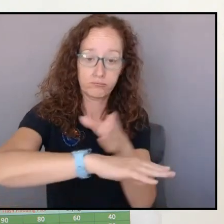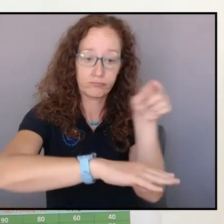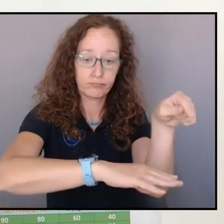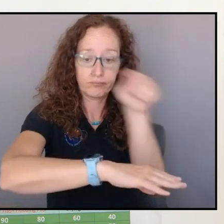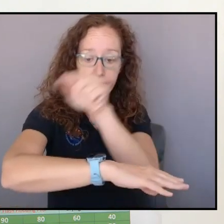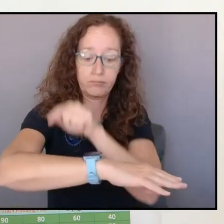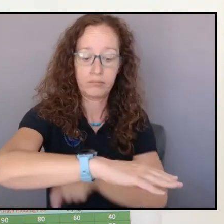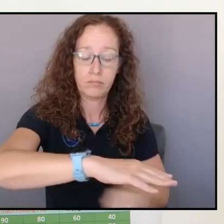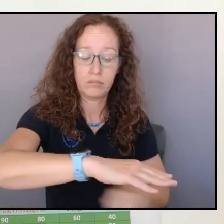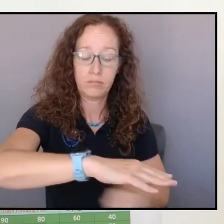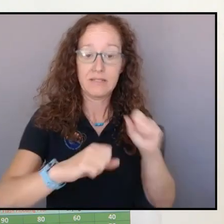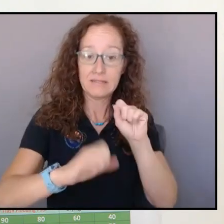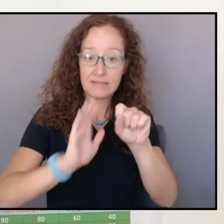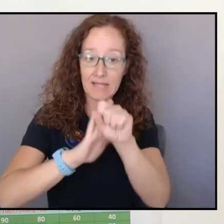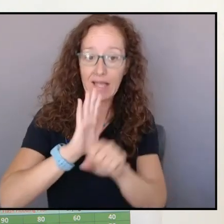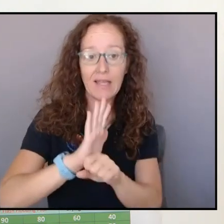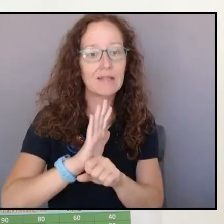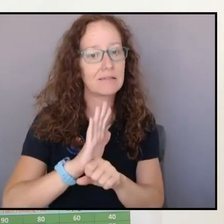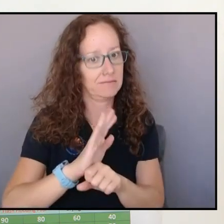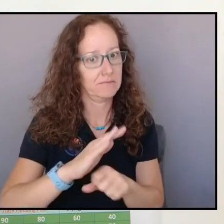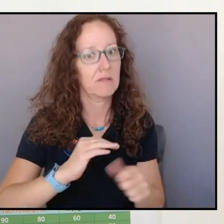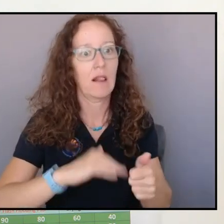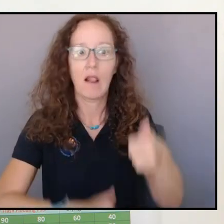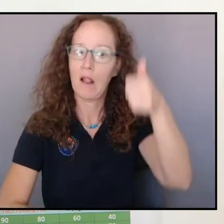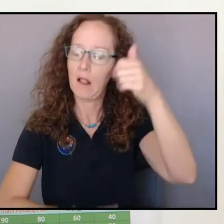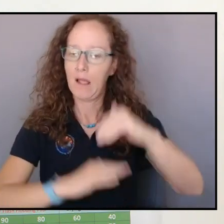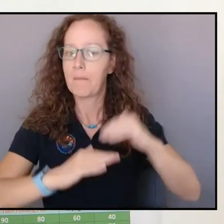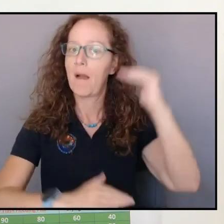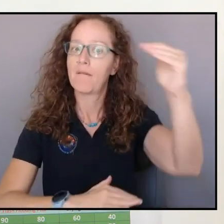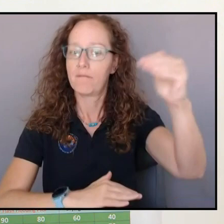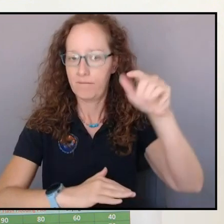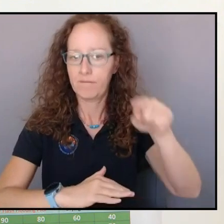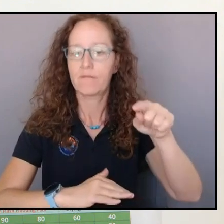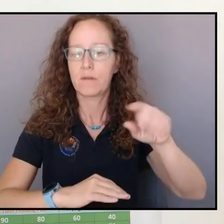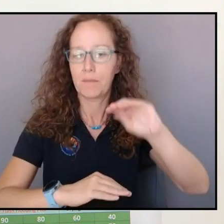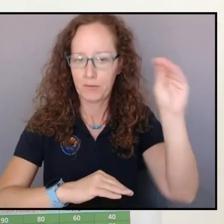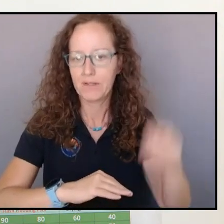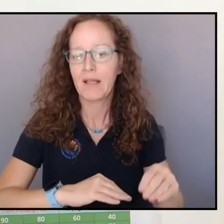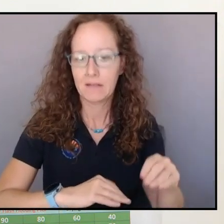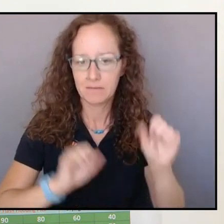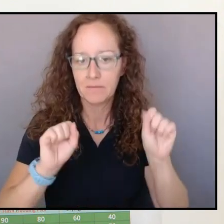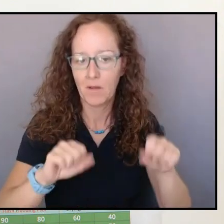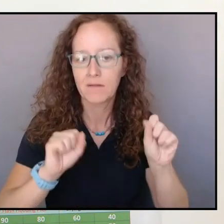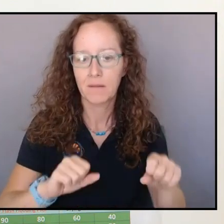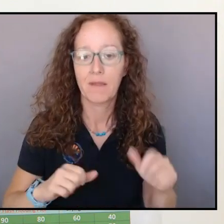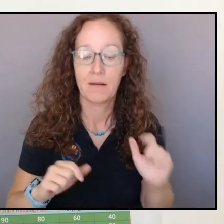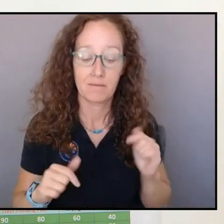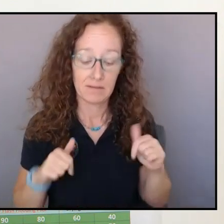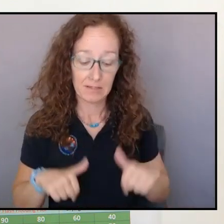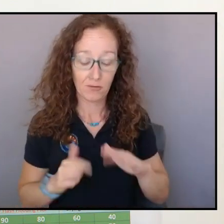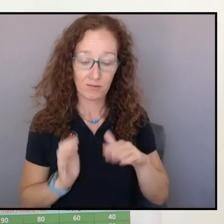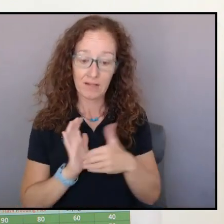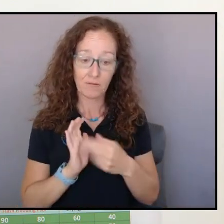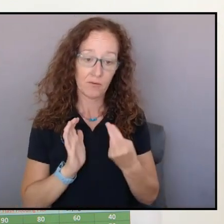in North Central New Mexico, leaning in that above category. At least for the next 6-10 days. So, what they're seeing